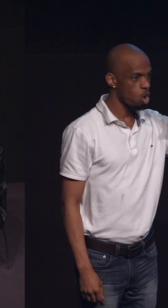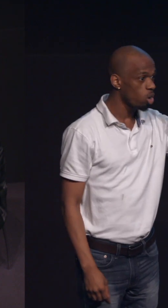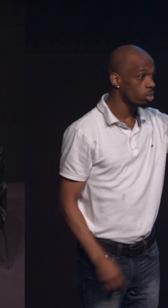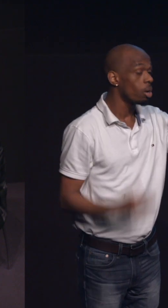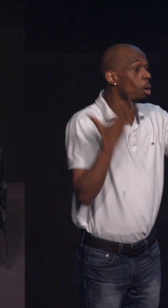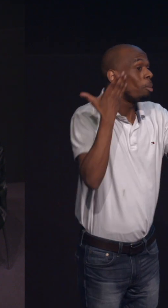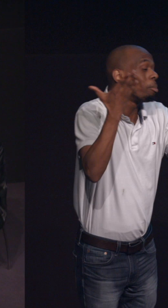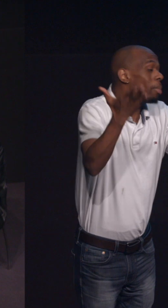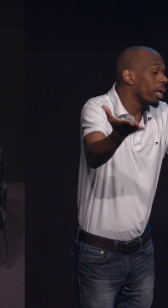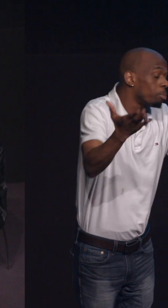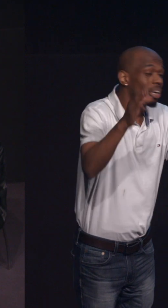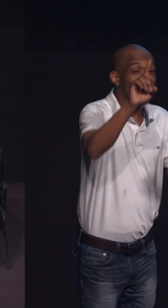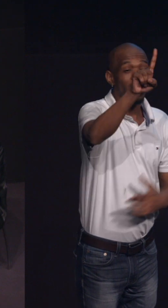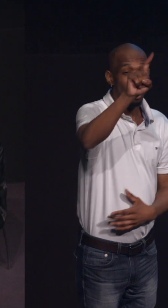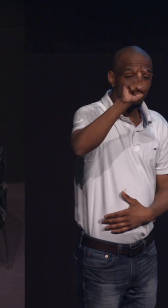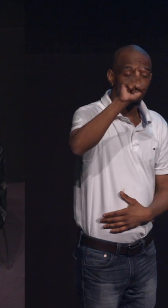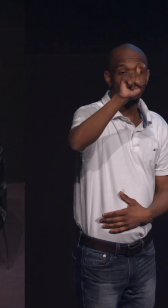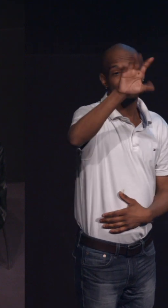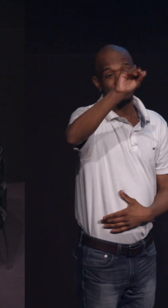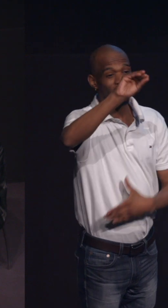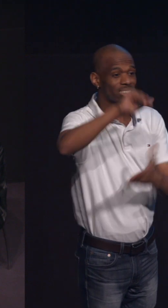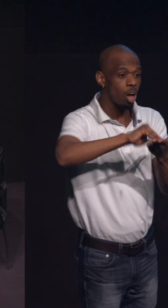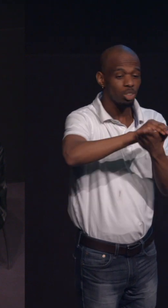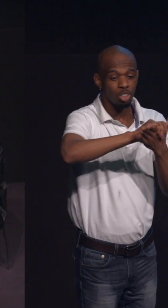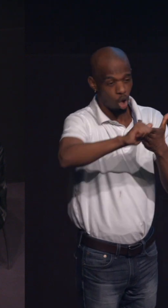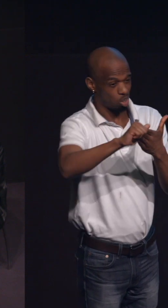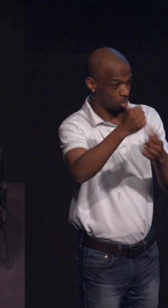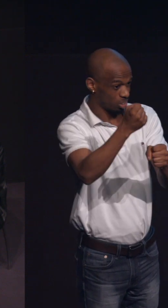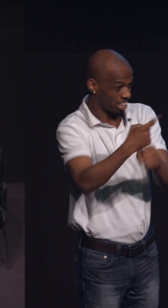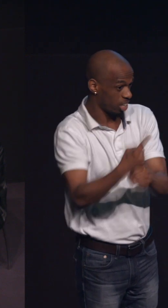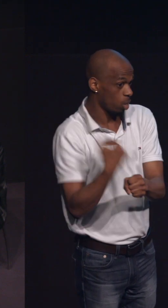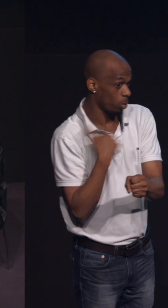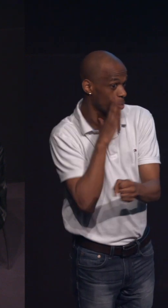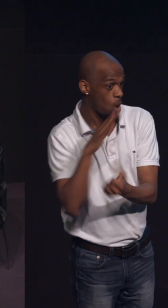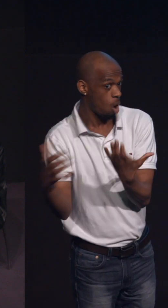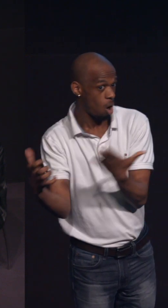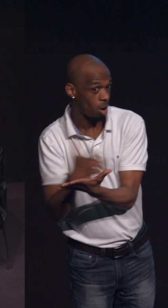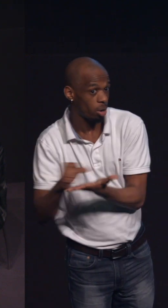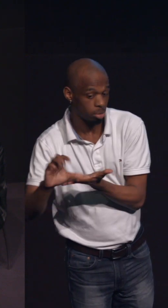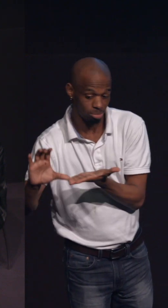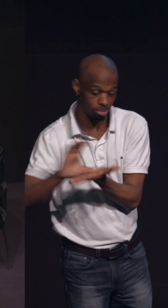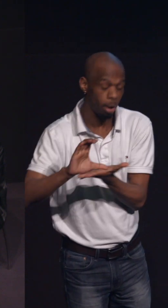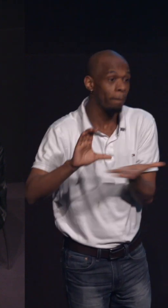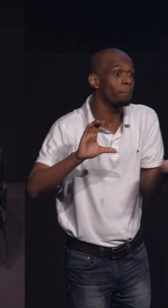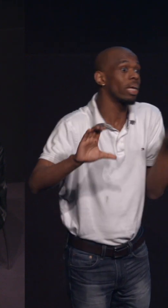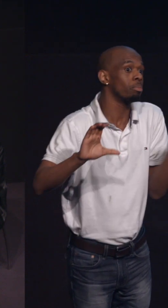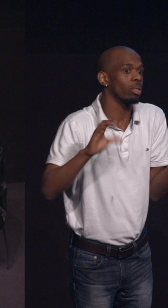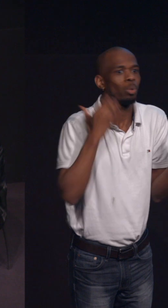That's with 4000 fruit trees. So I would say, for those of us up and coming,